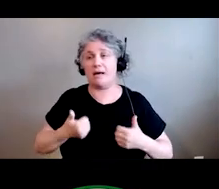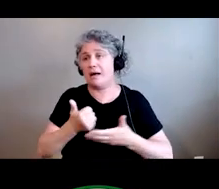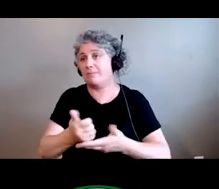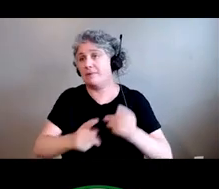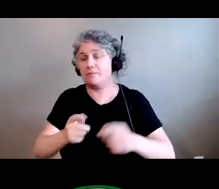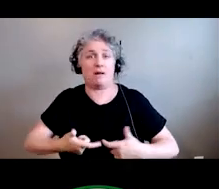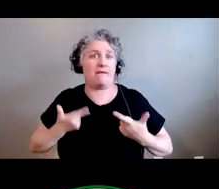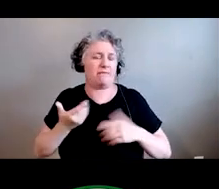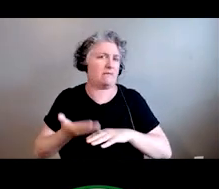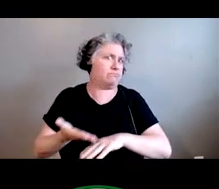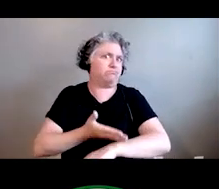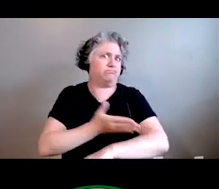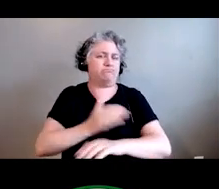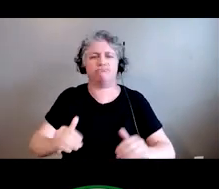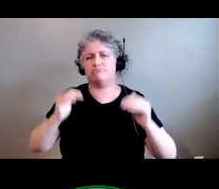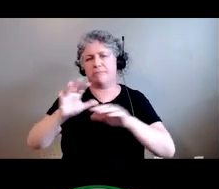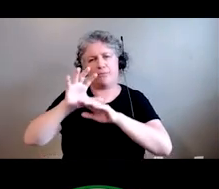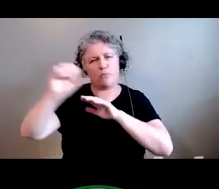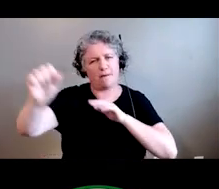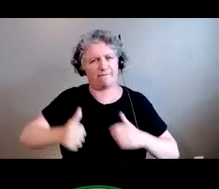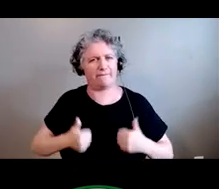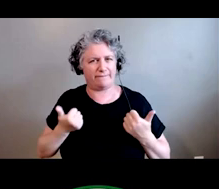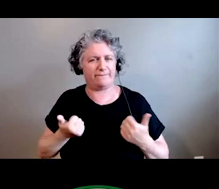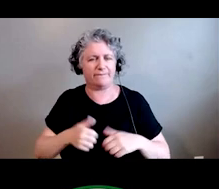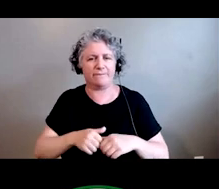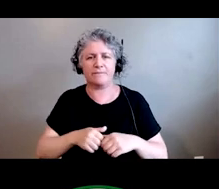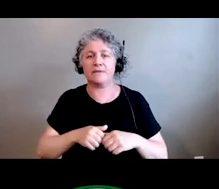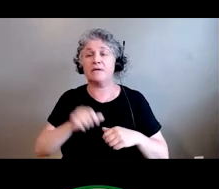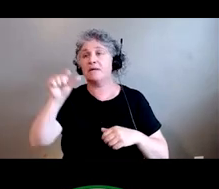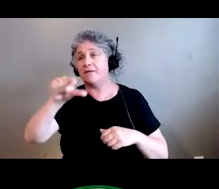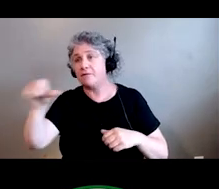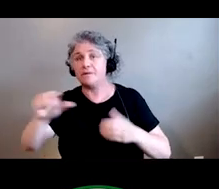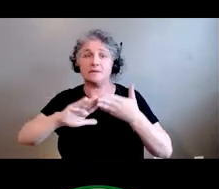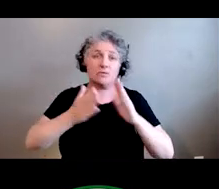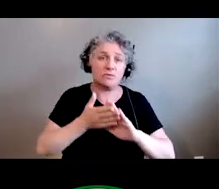Back in 2,007 we played a pivotal role in measuring up the north. The project connected